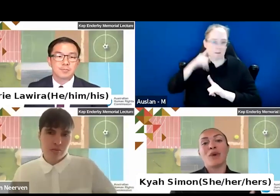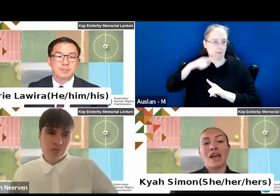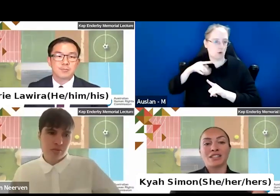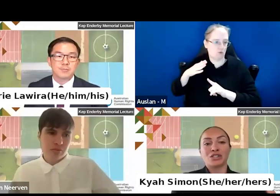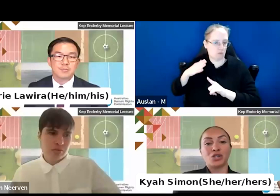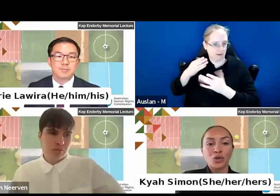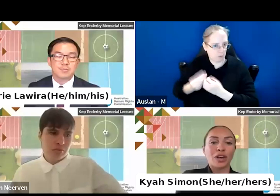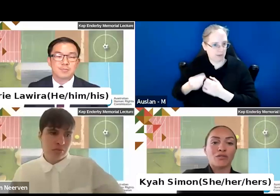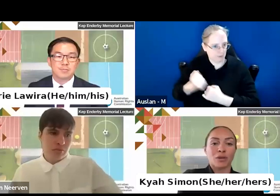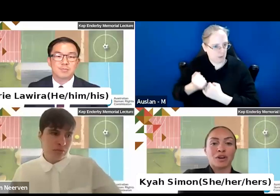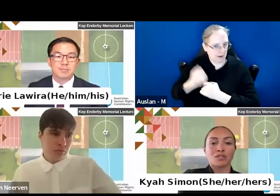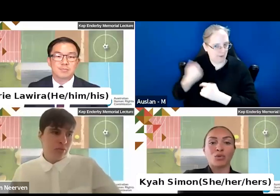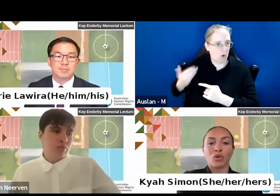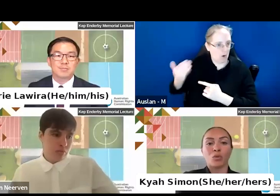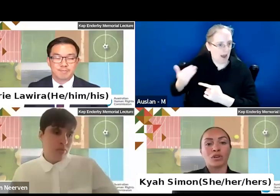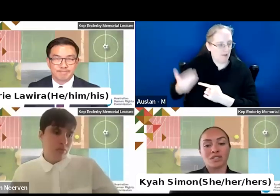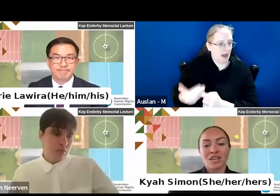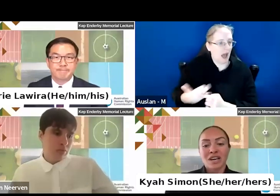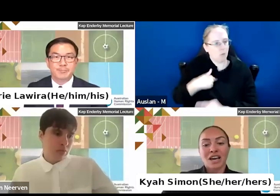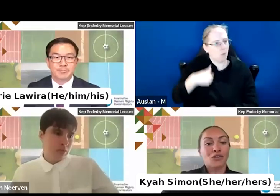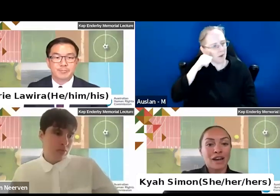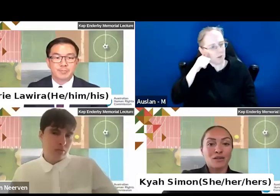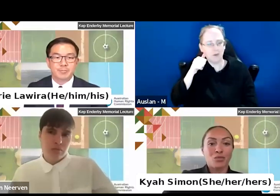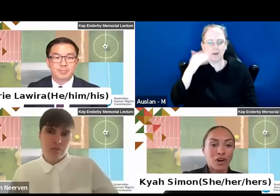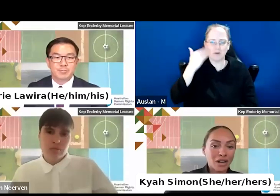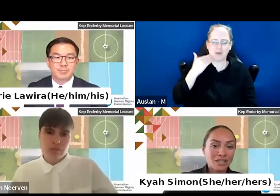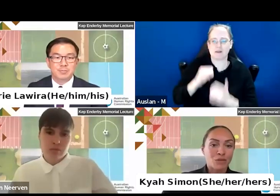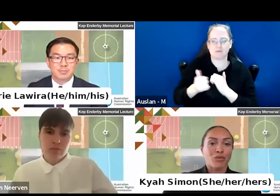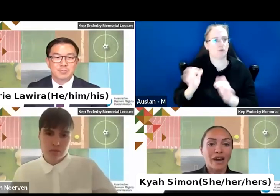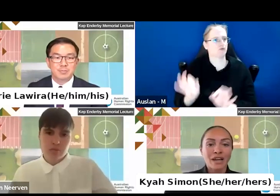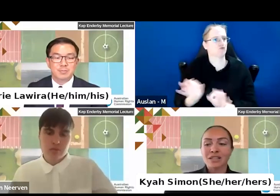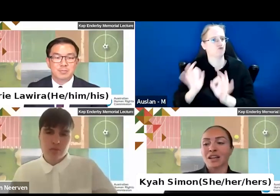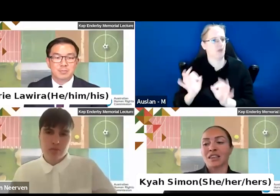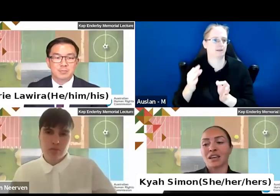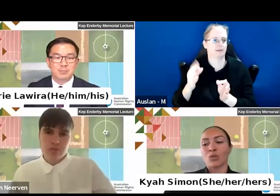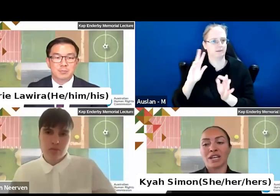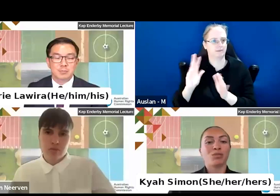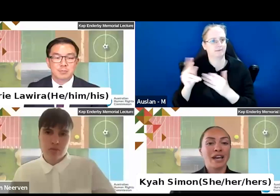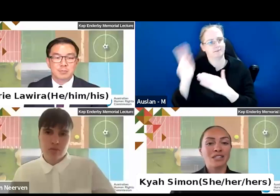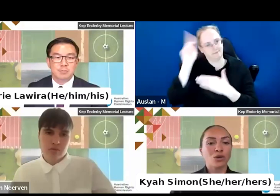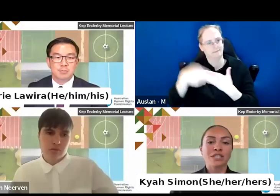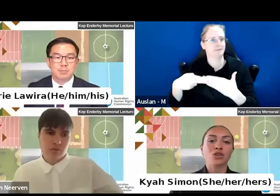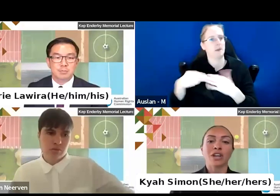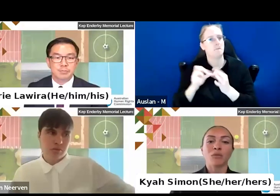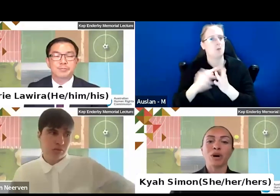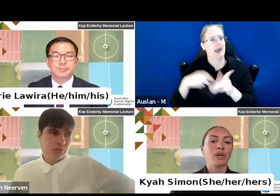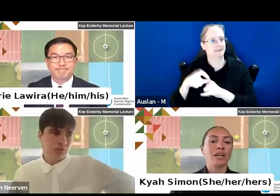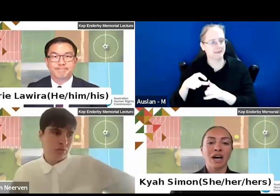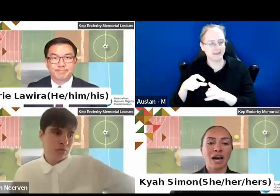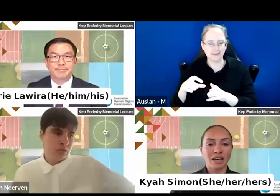and knew that female sport was a great product and brands and I think we as players always knew that, but we never had